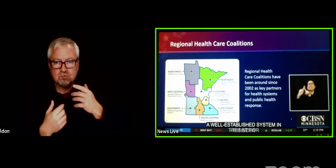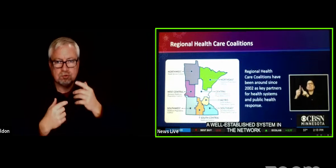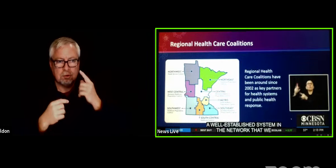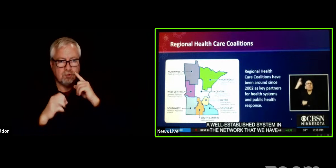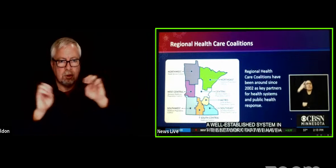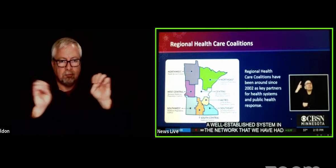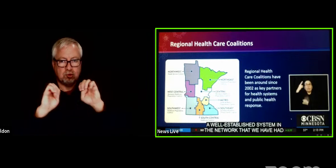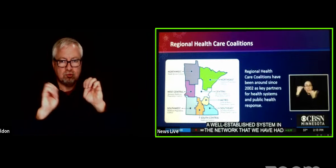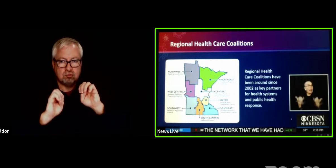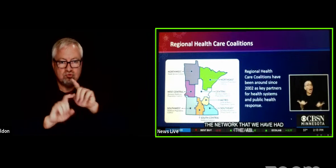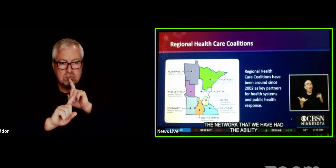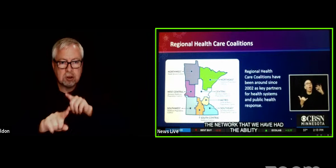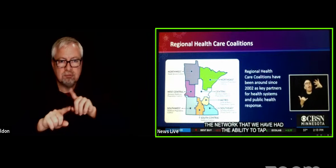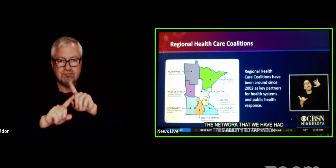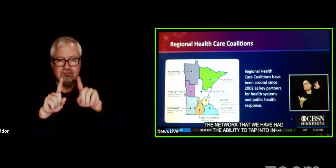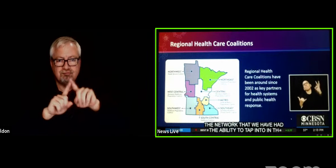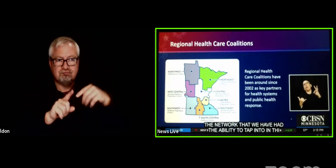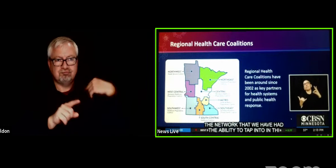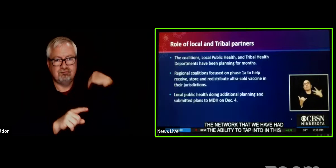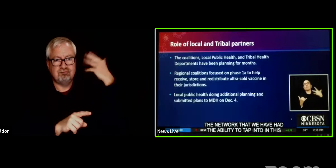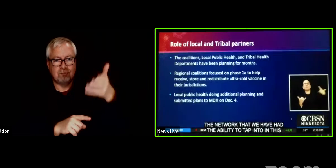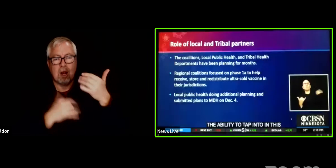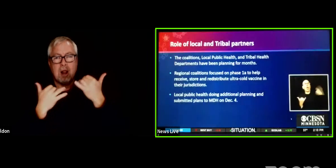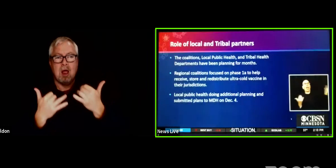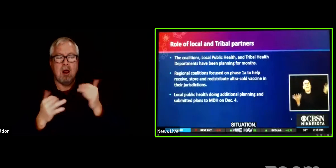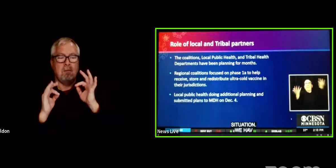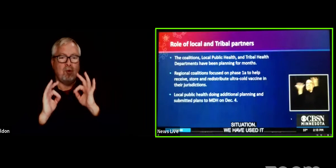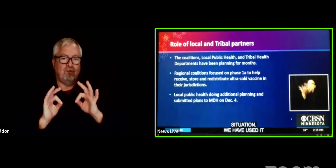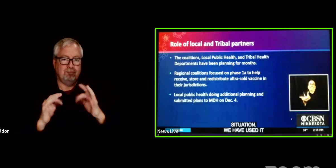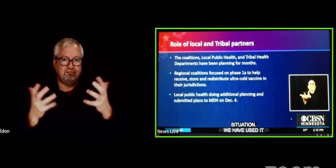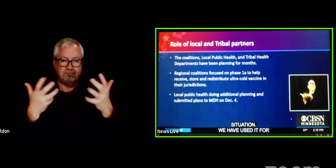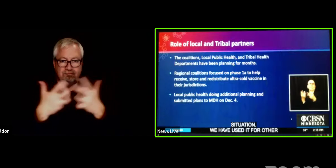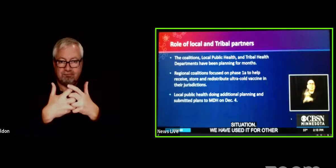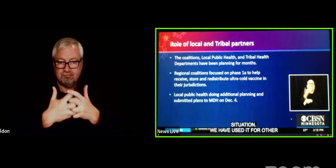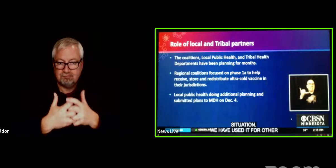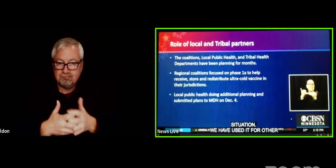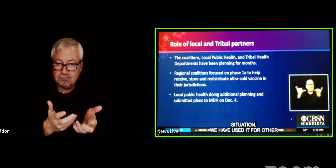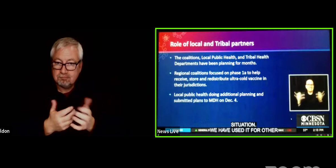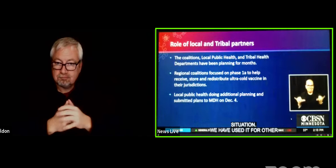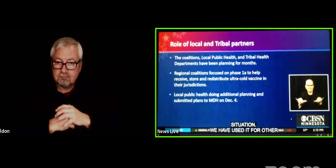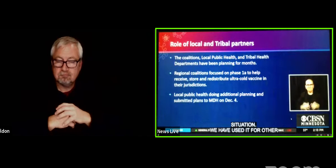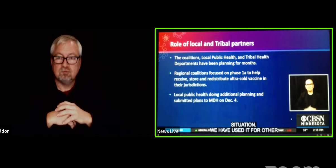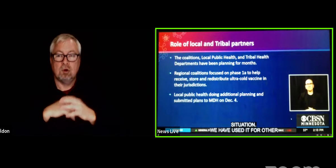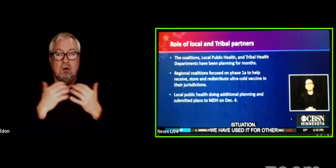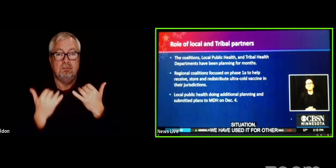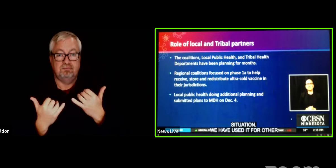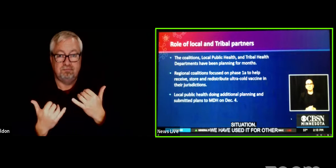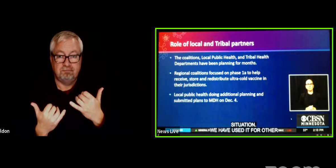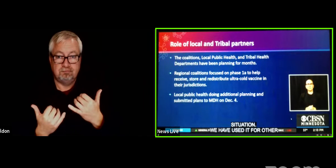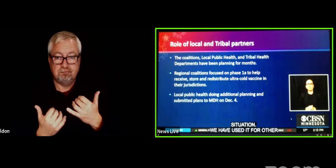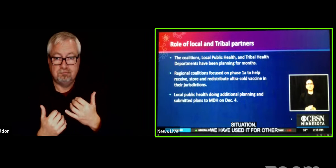EXISTING INFRASTRUCTURE. I ALSO WANT TO COMMENT ON THE IMPORTANT ROLE